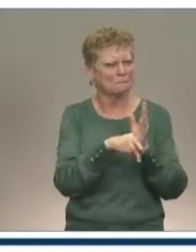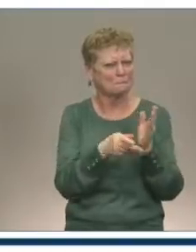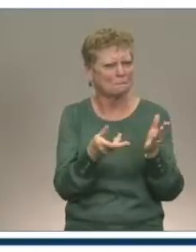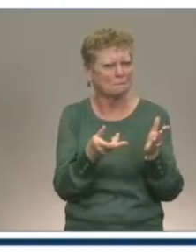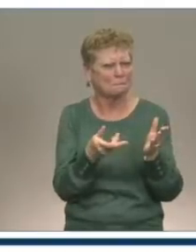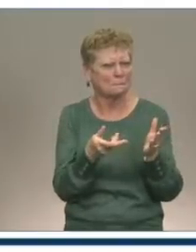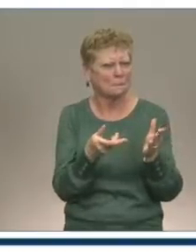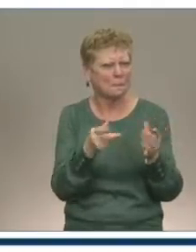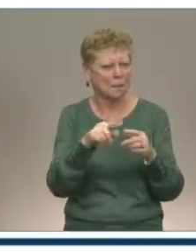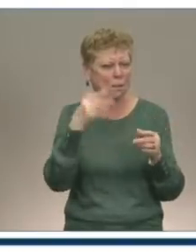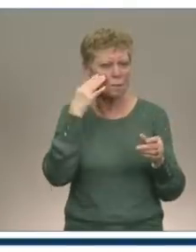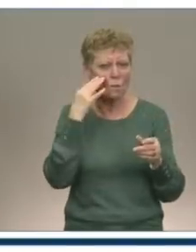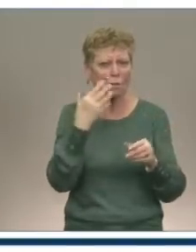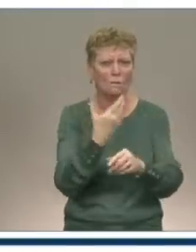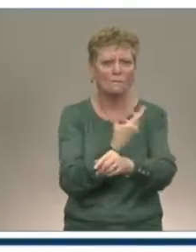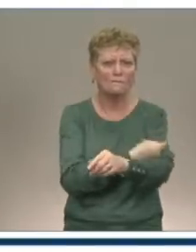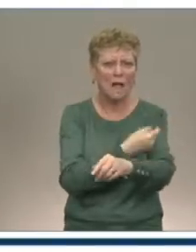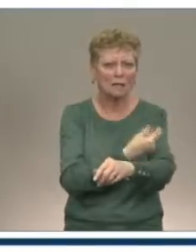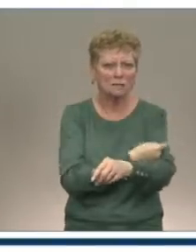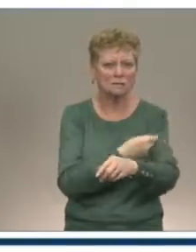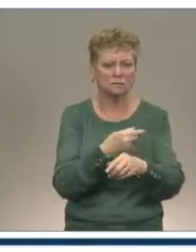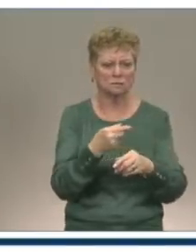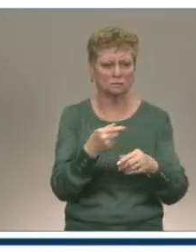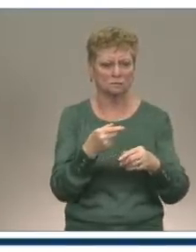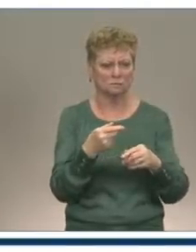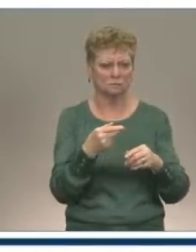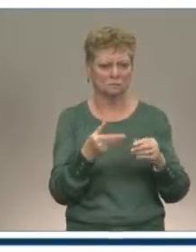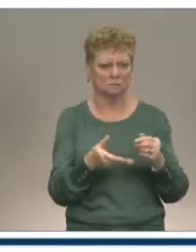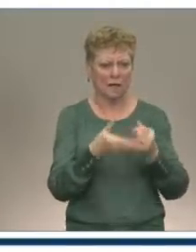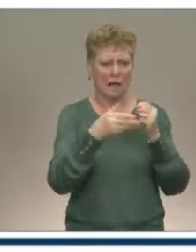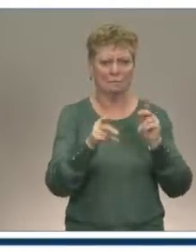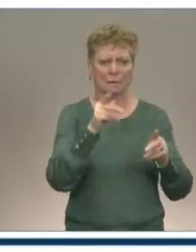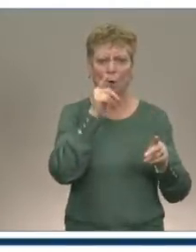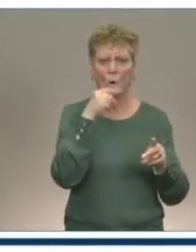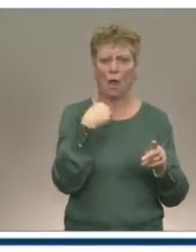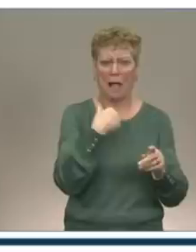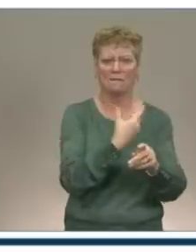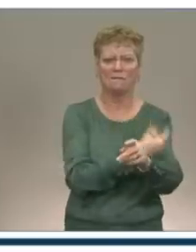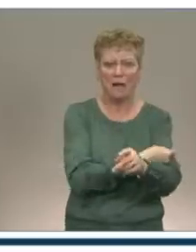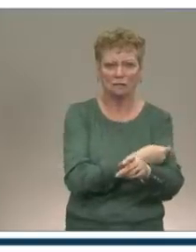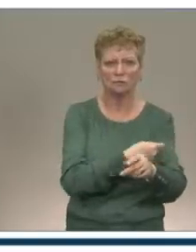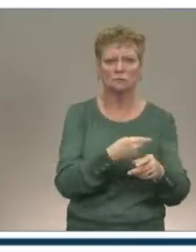that vaccine protection saves and that fully vaccinated people with delta breakthrough cases